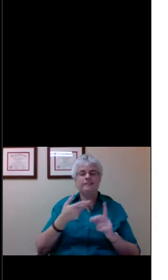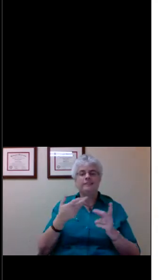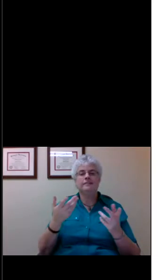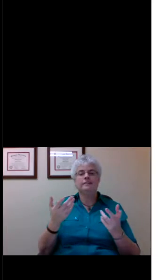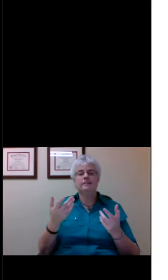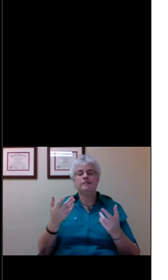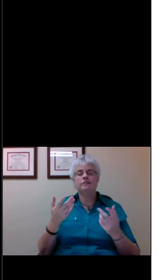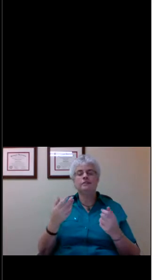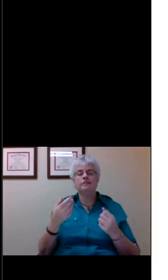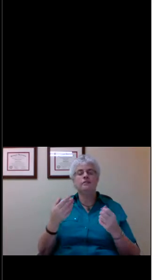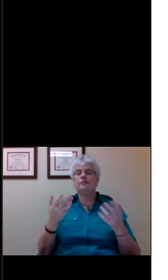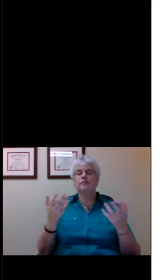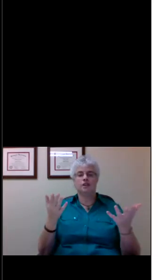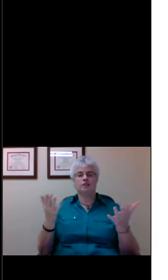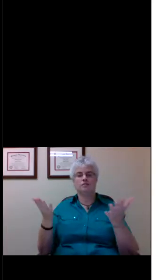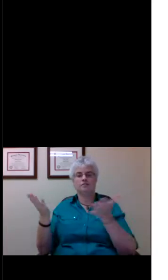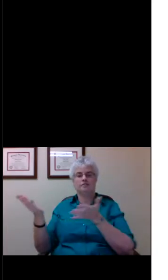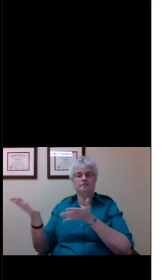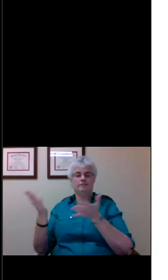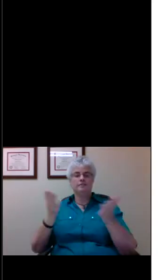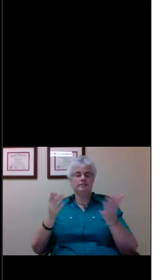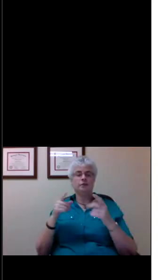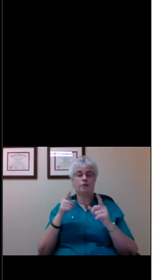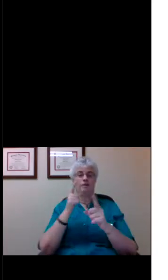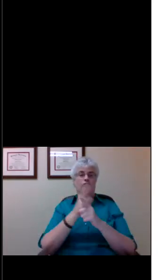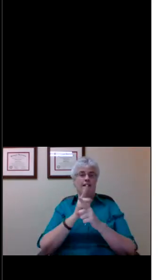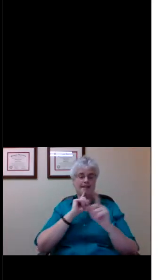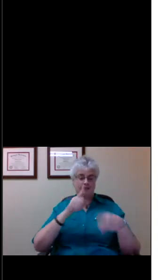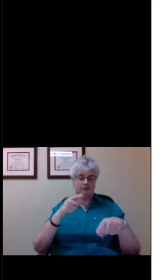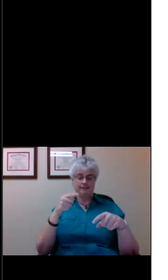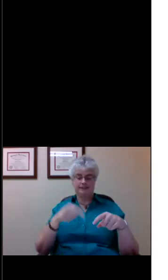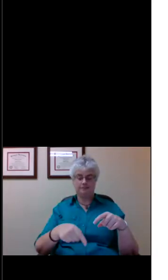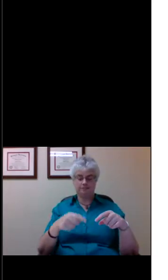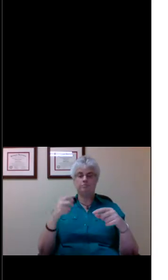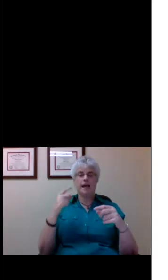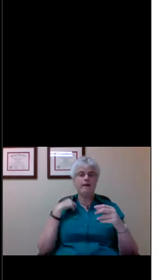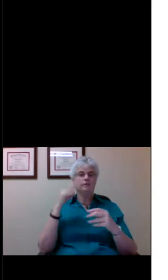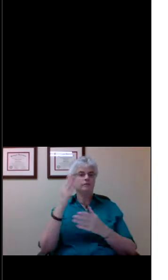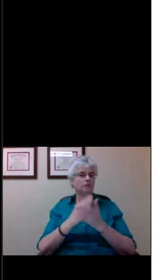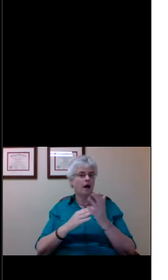Hearing. So I mean it could be over 5, but the correct answer then would